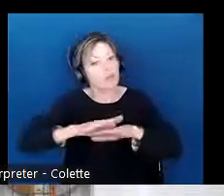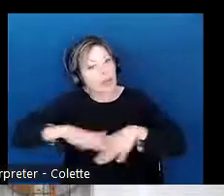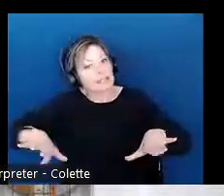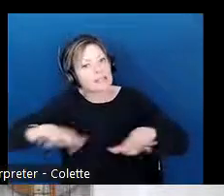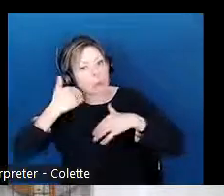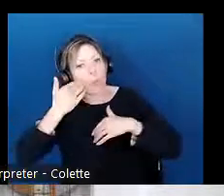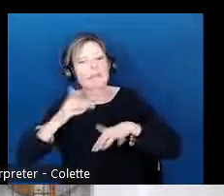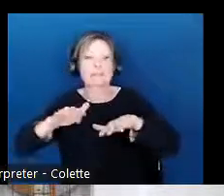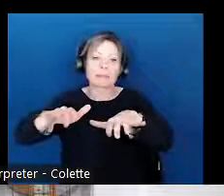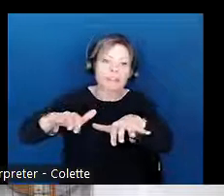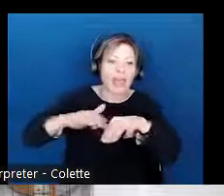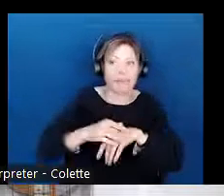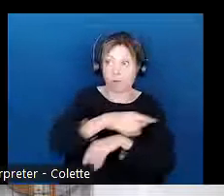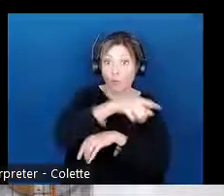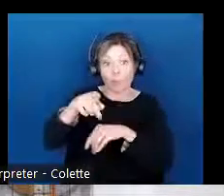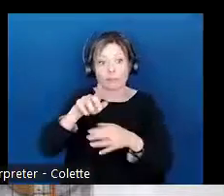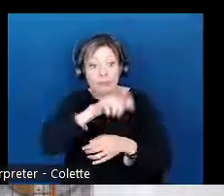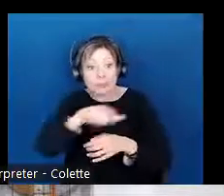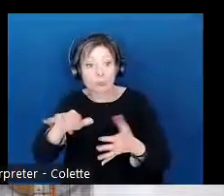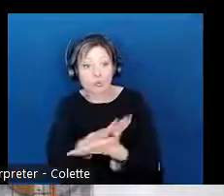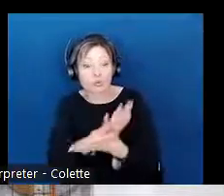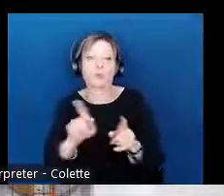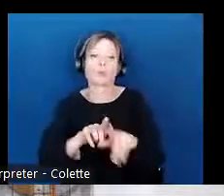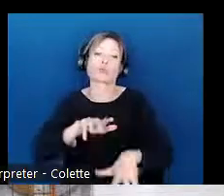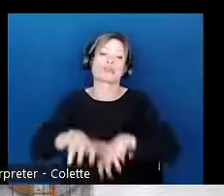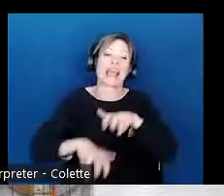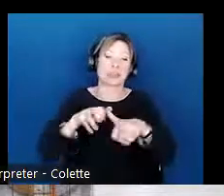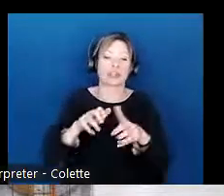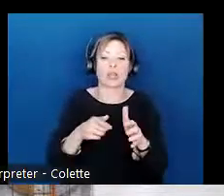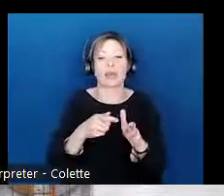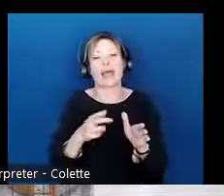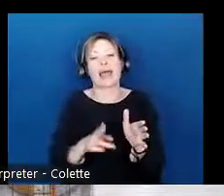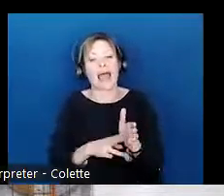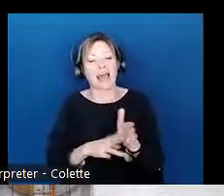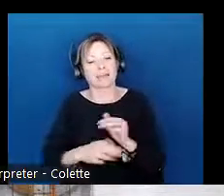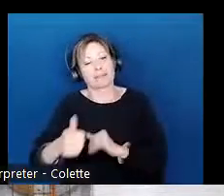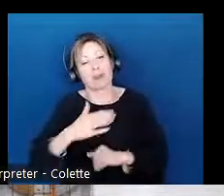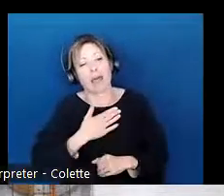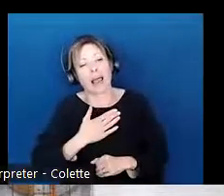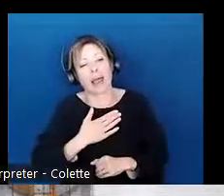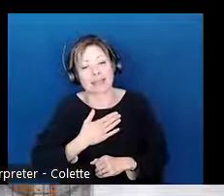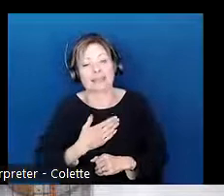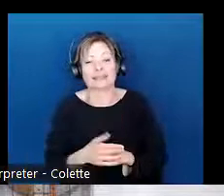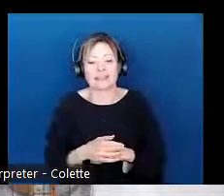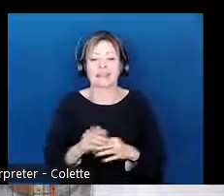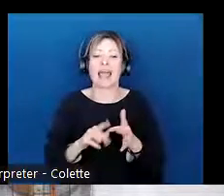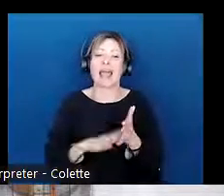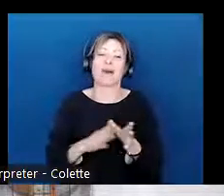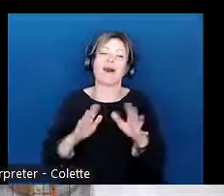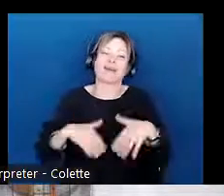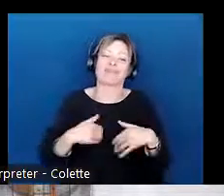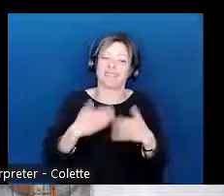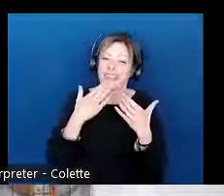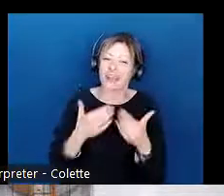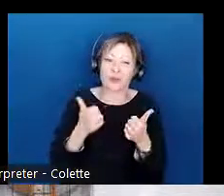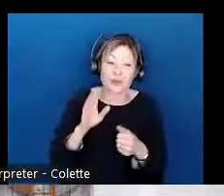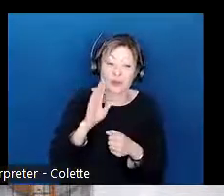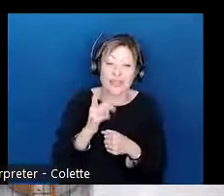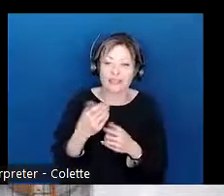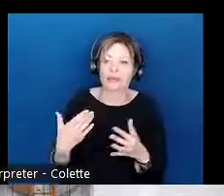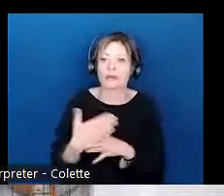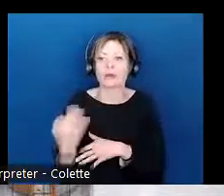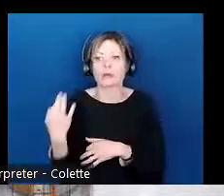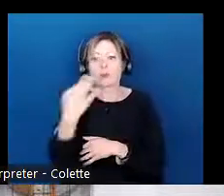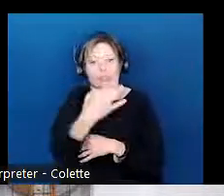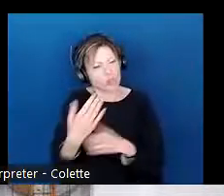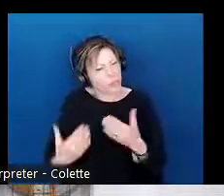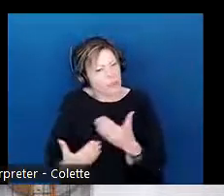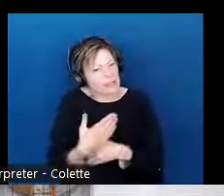and for nature. I like it! oh thank you good to hear. Are you part of English Heritage or? Sorry